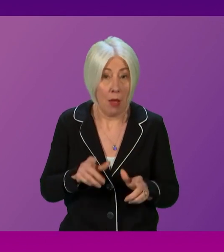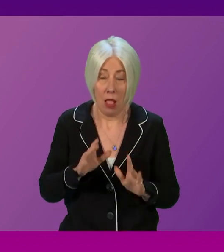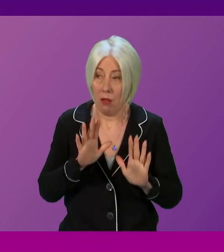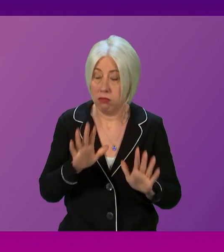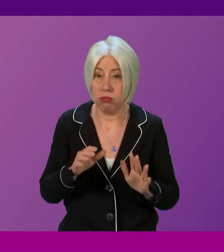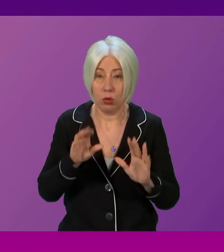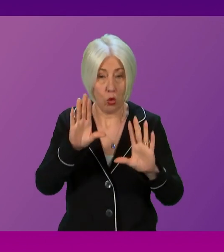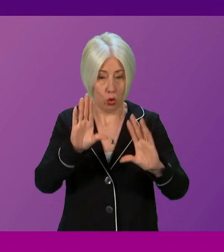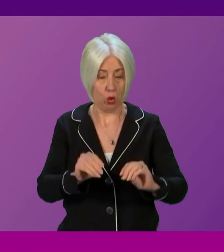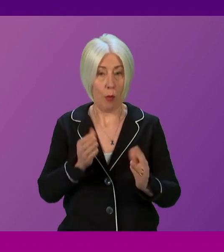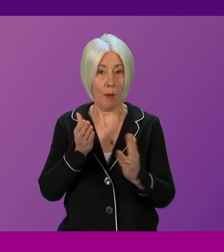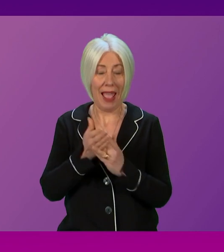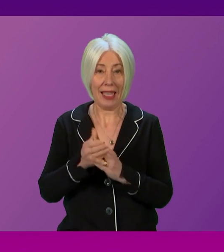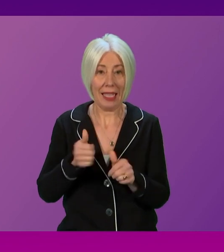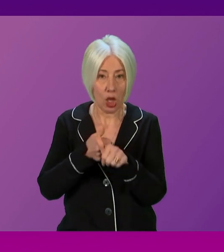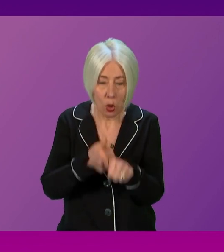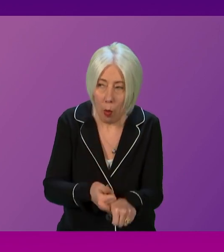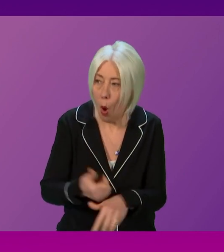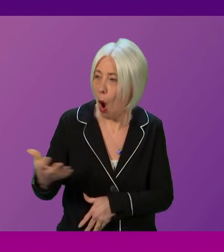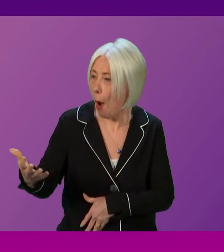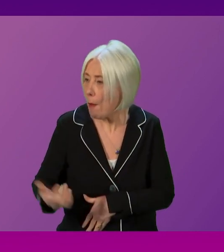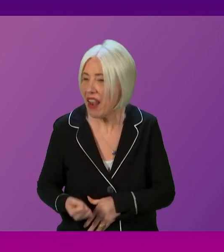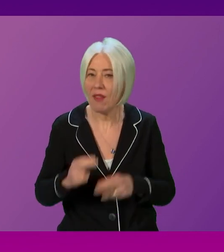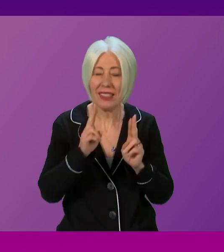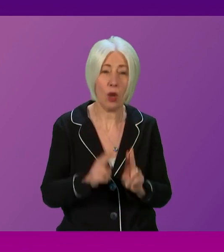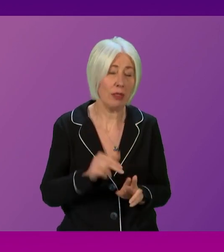accessing support when they need it most is unacceptable—and, I think,